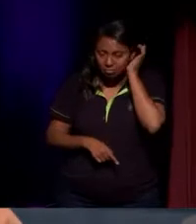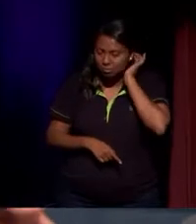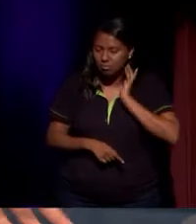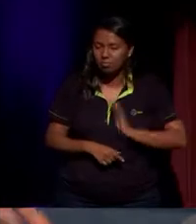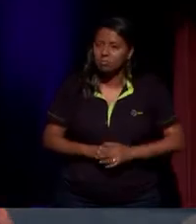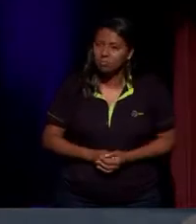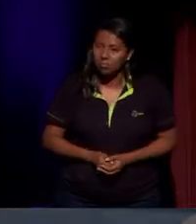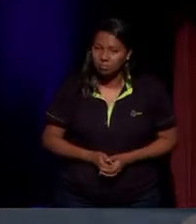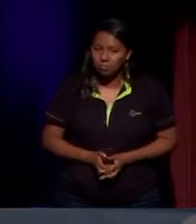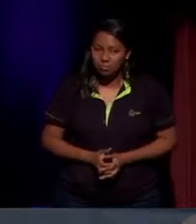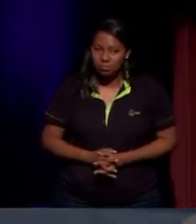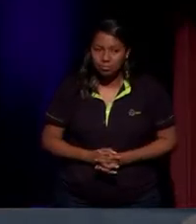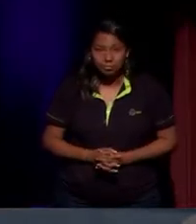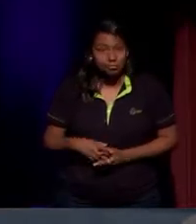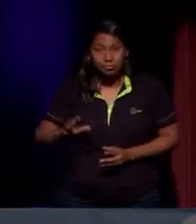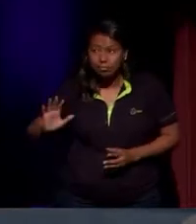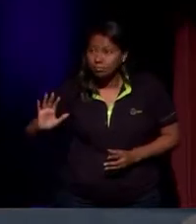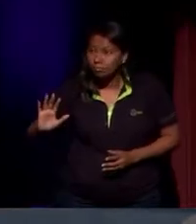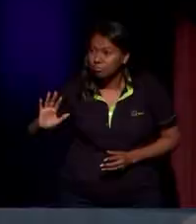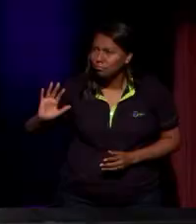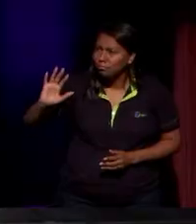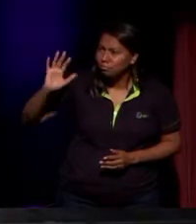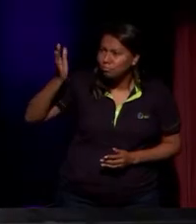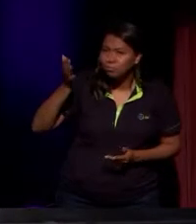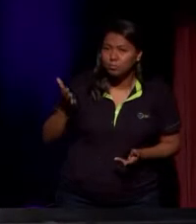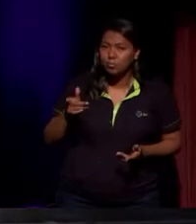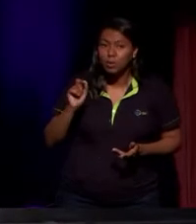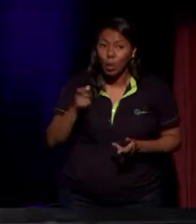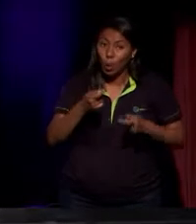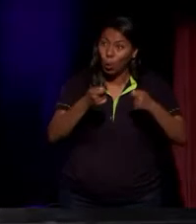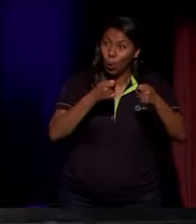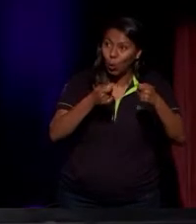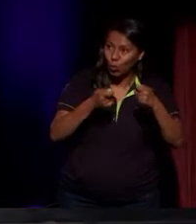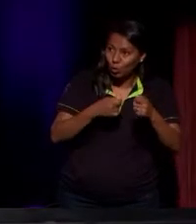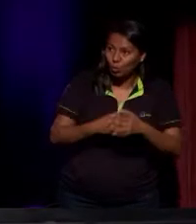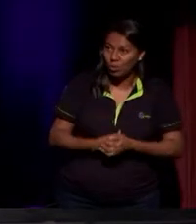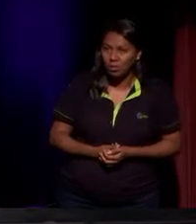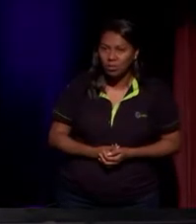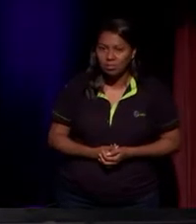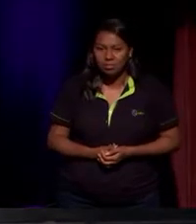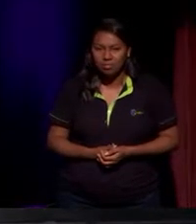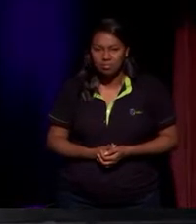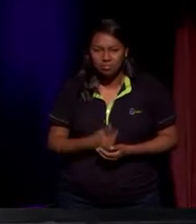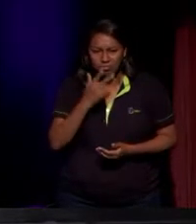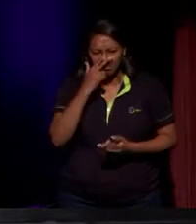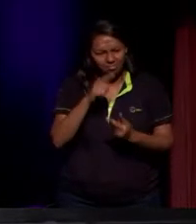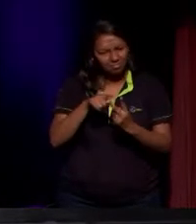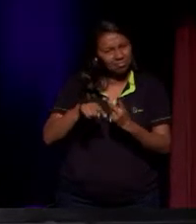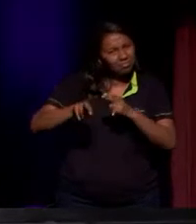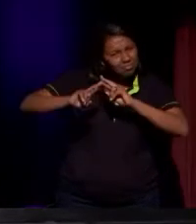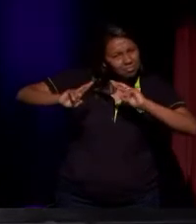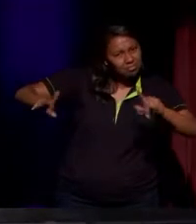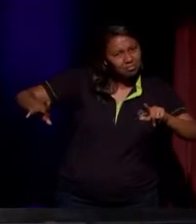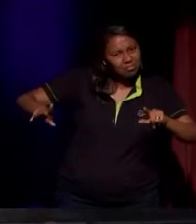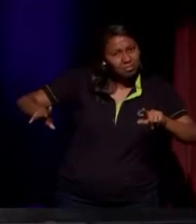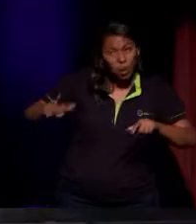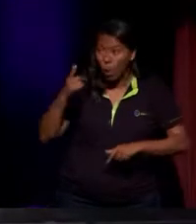because today there is more and more our control. So are the paradoxes. The other paradox, for example,